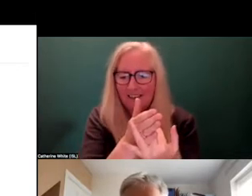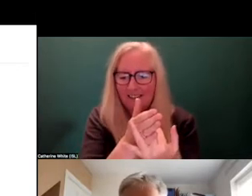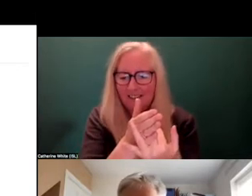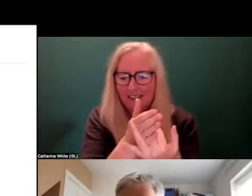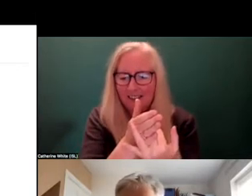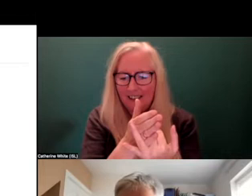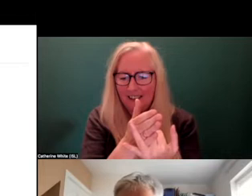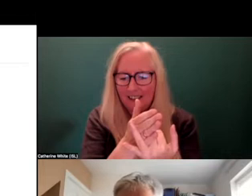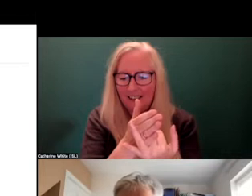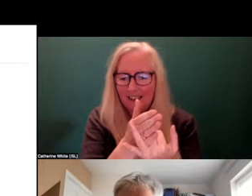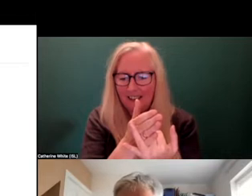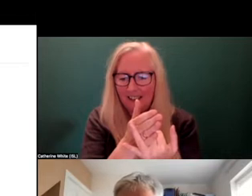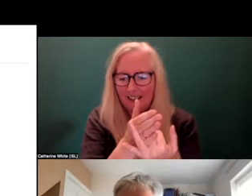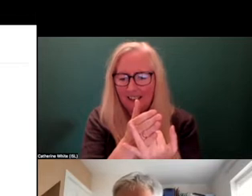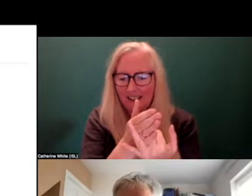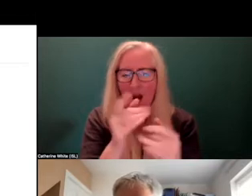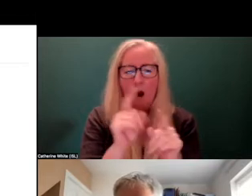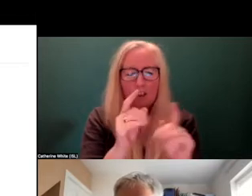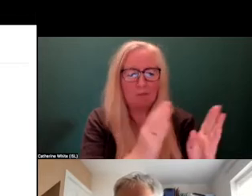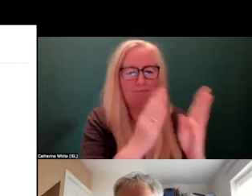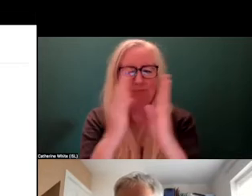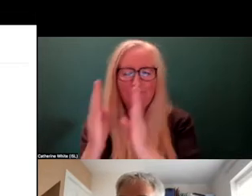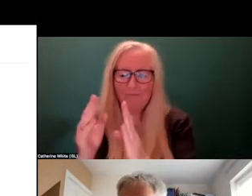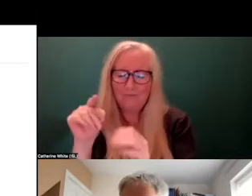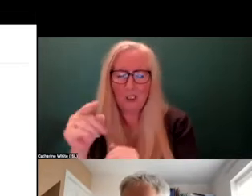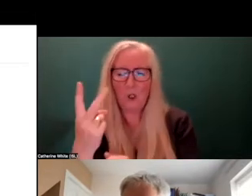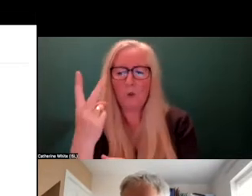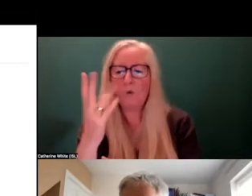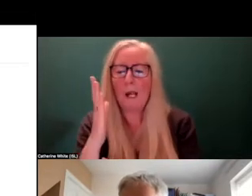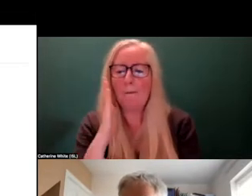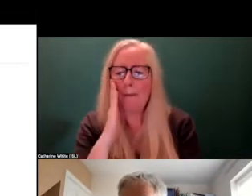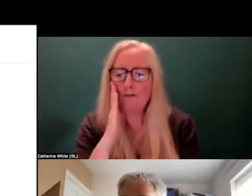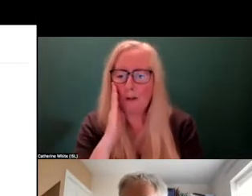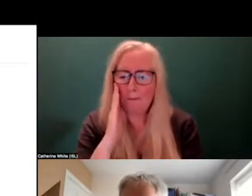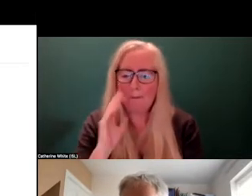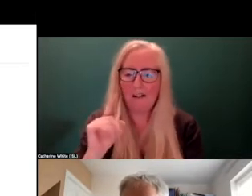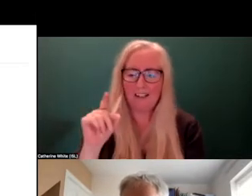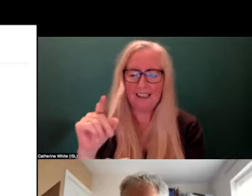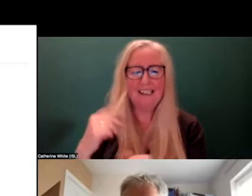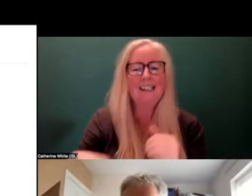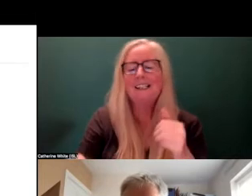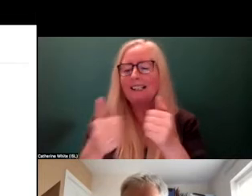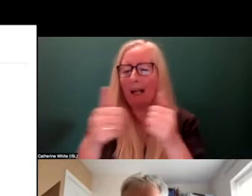introduction of a -- here in a two bedroom one, of a visitor WC separate